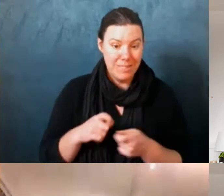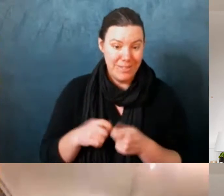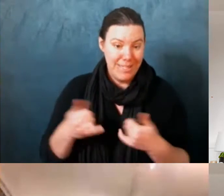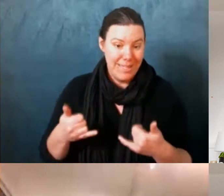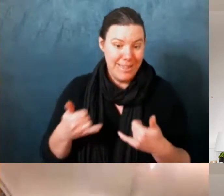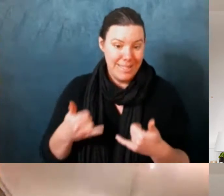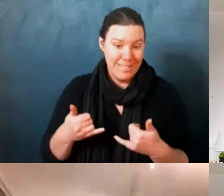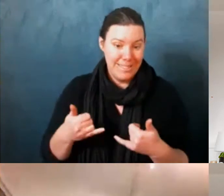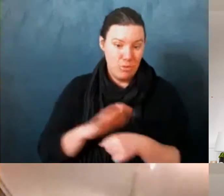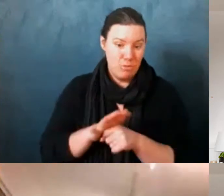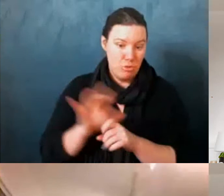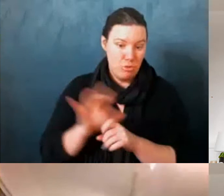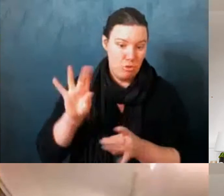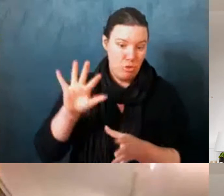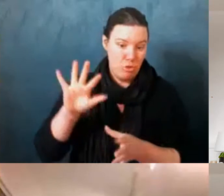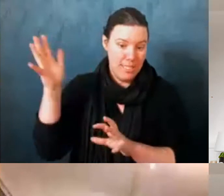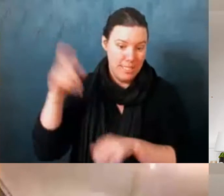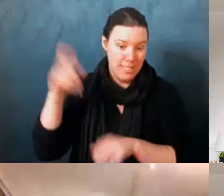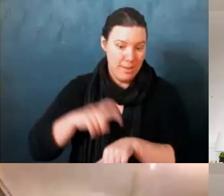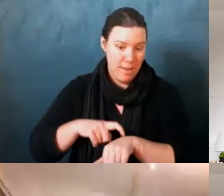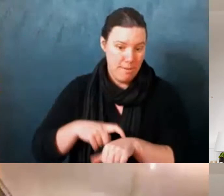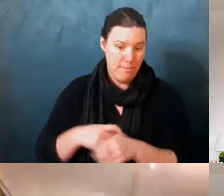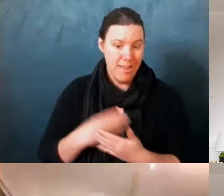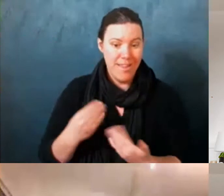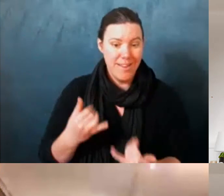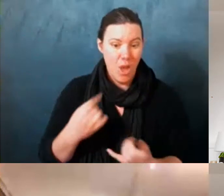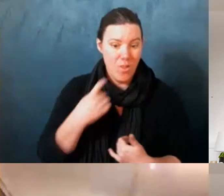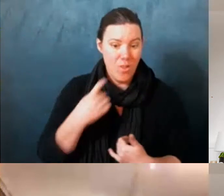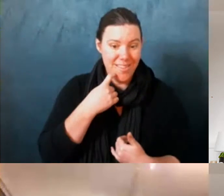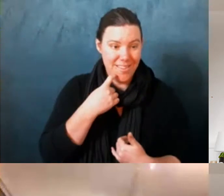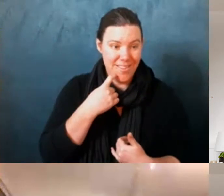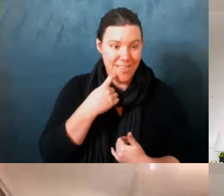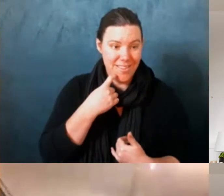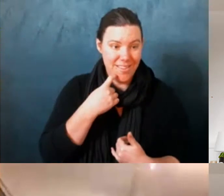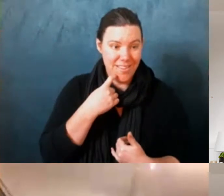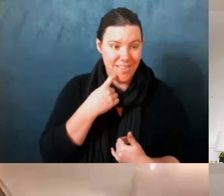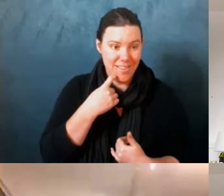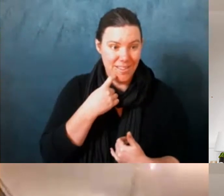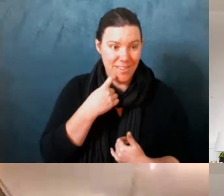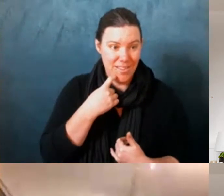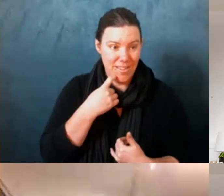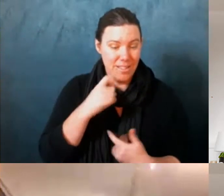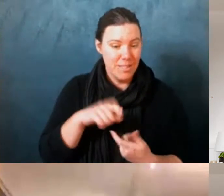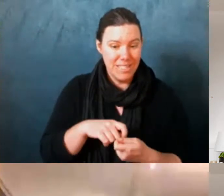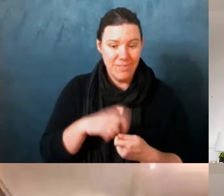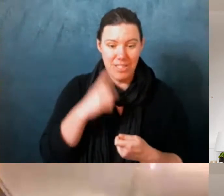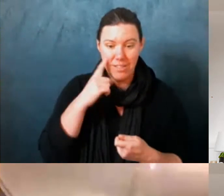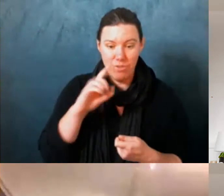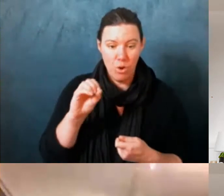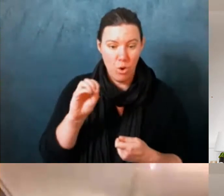And now lately, this is the stigma of cover, especially for Omicron and Delta, they don't tell you